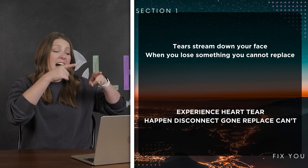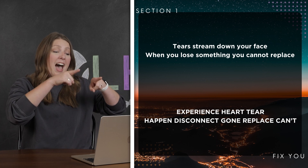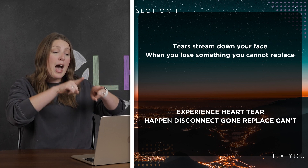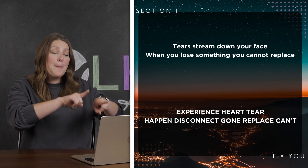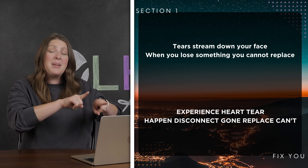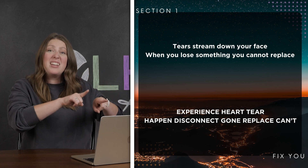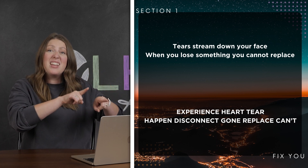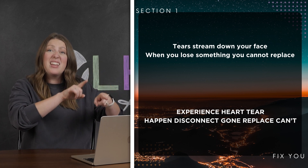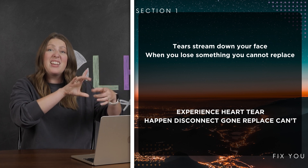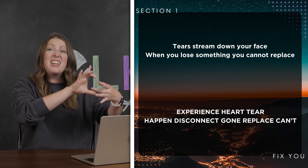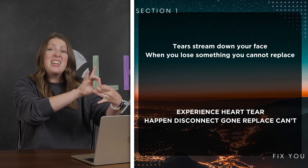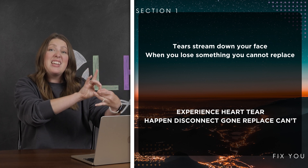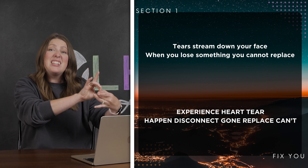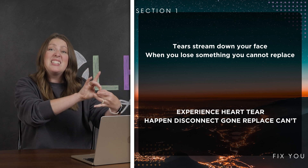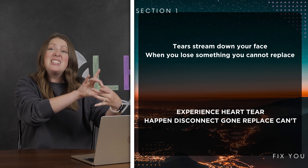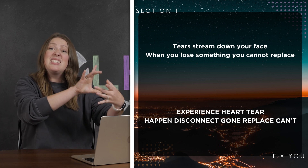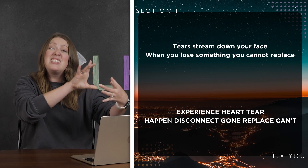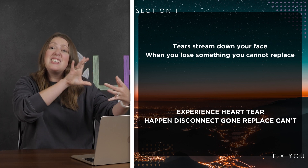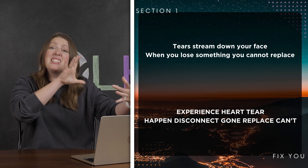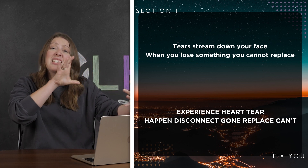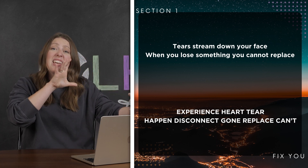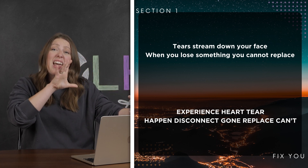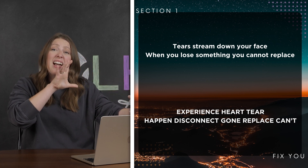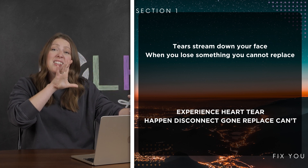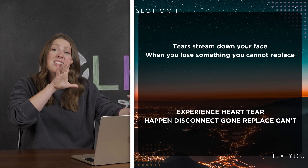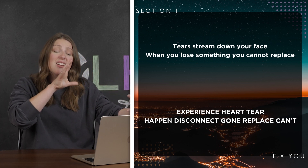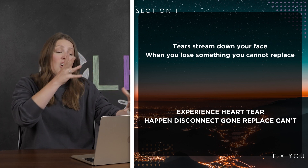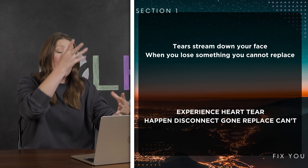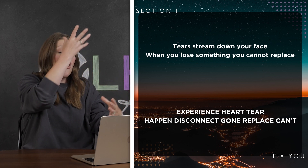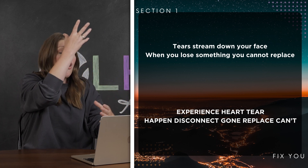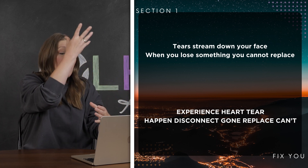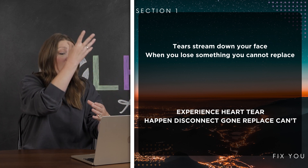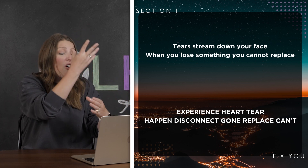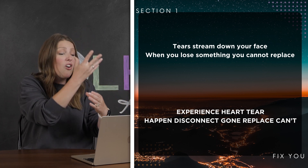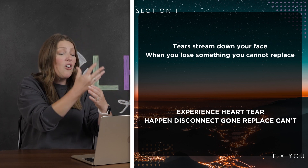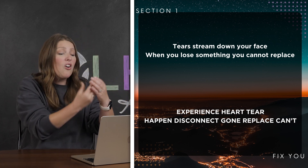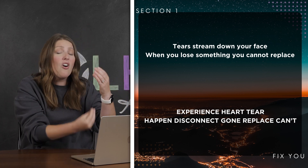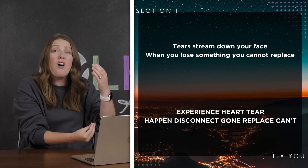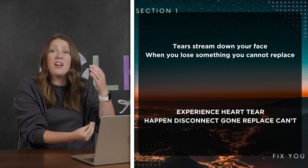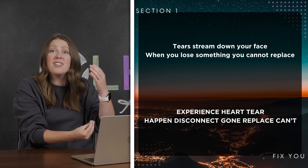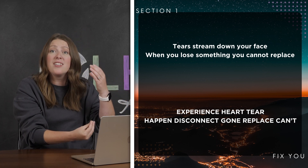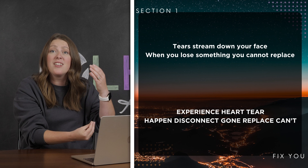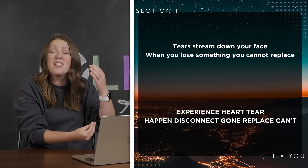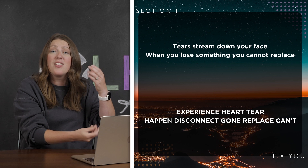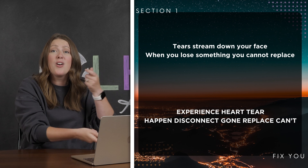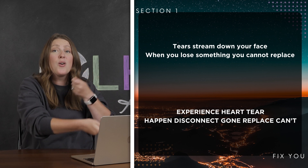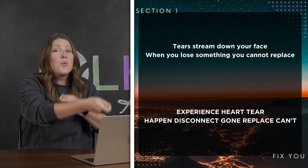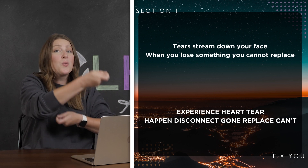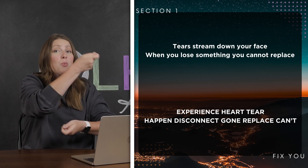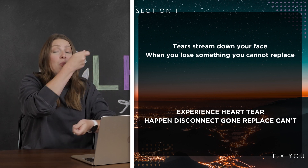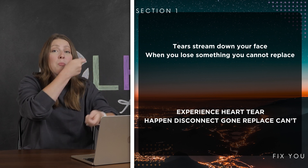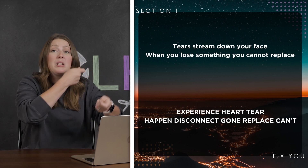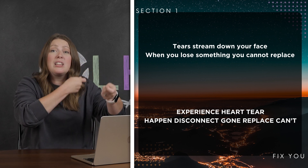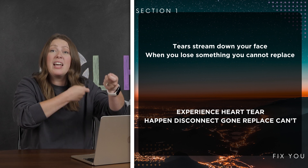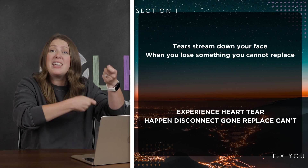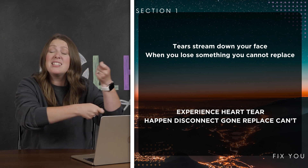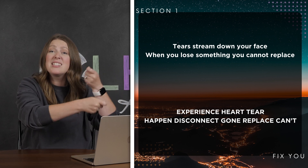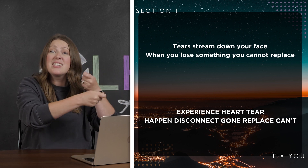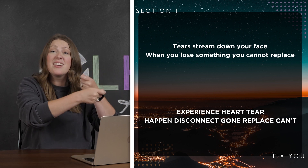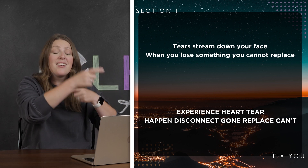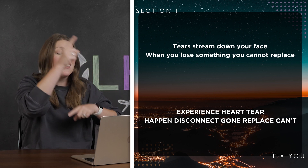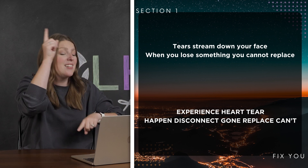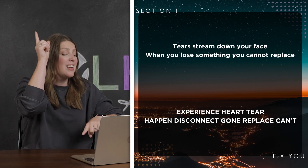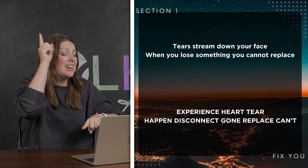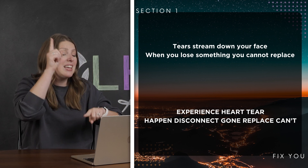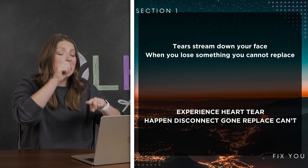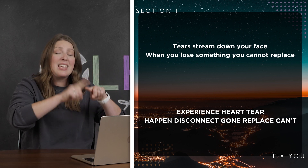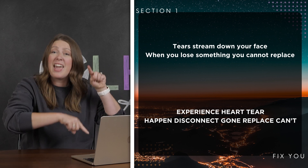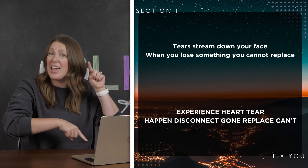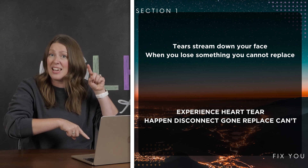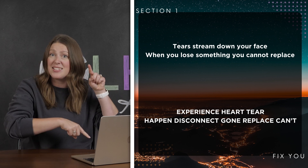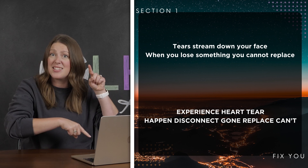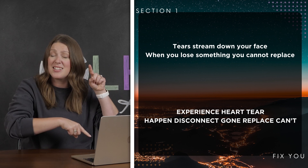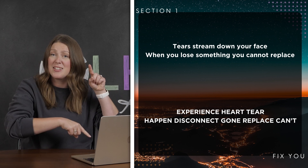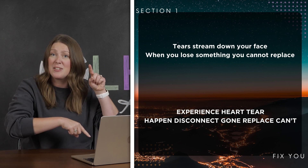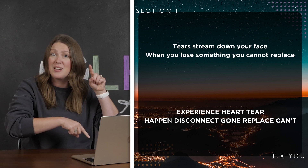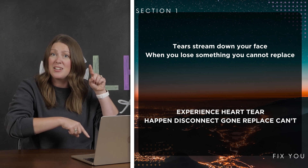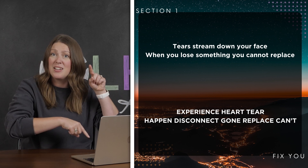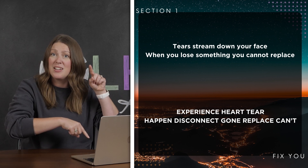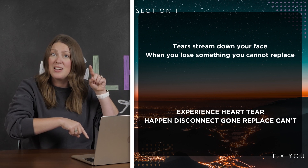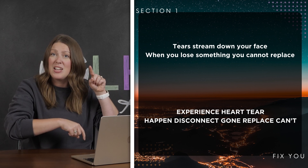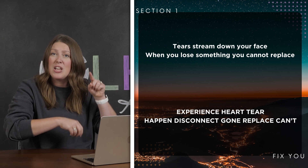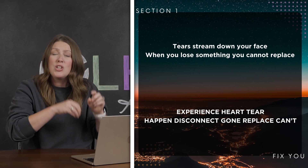HAPPEN DISCONNECT GONE REPLACE CAN’T